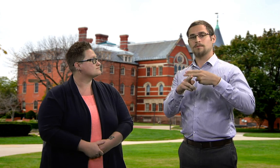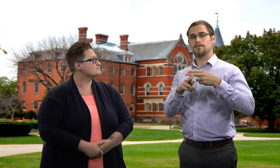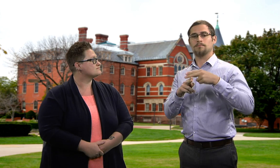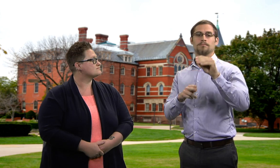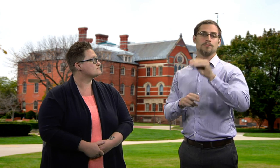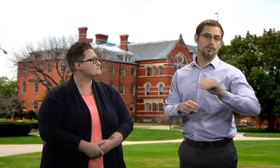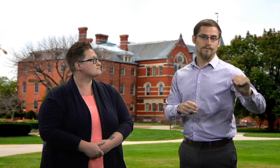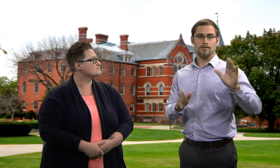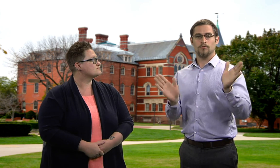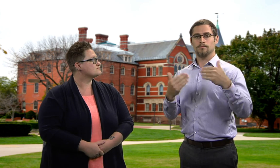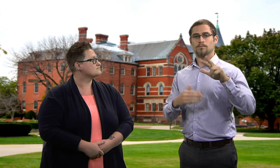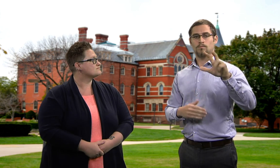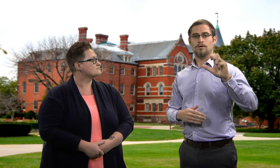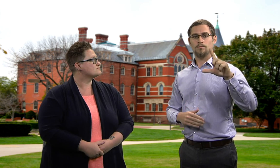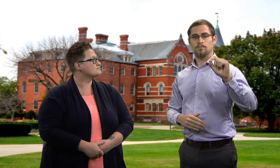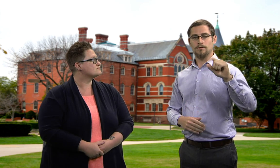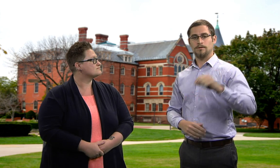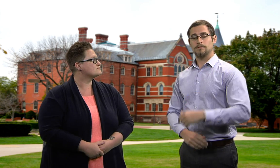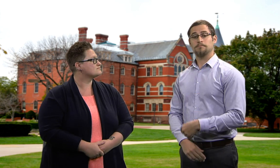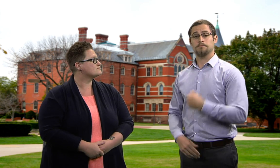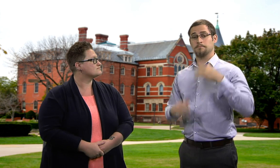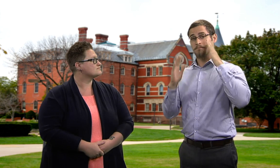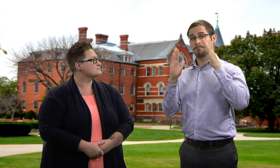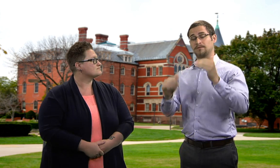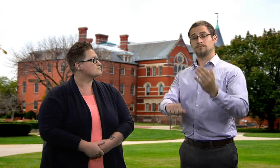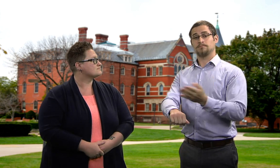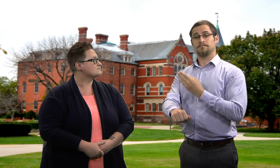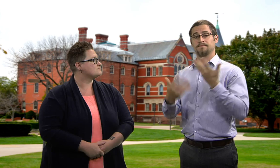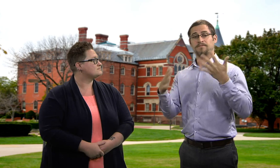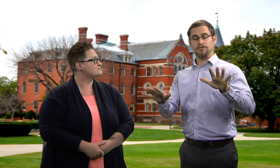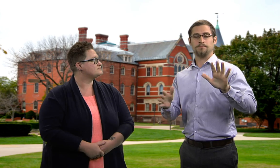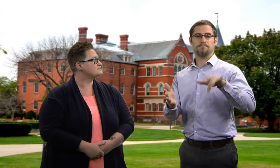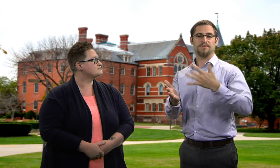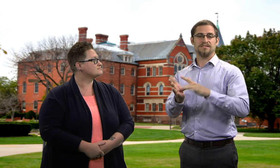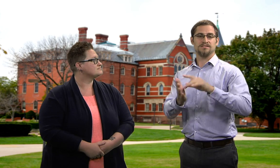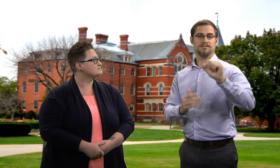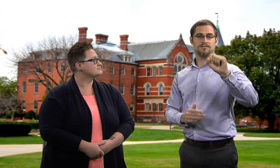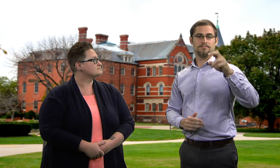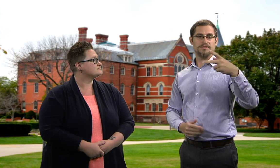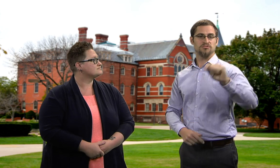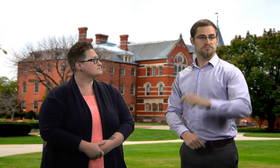will be temporarily located in College Hall, Room 320. We anticipate the renovations to be completed by mid-September.